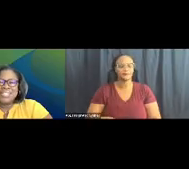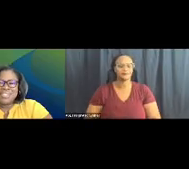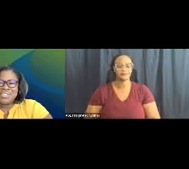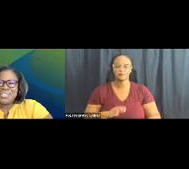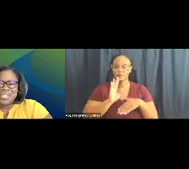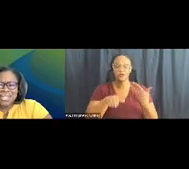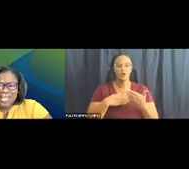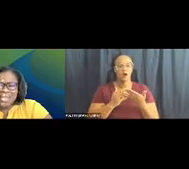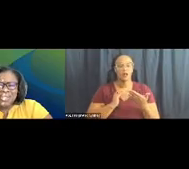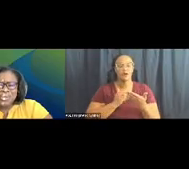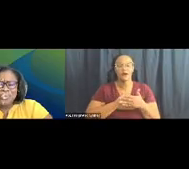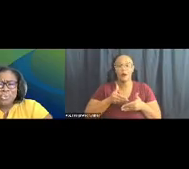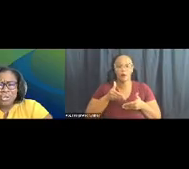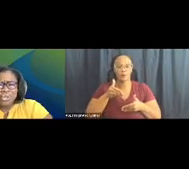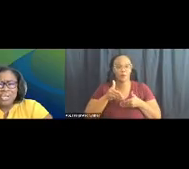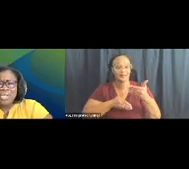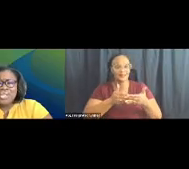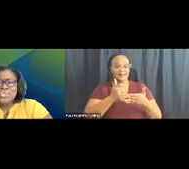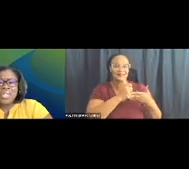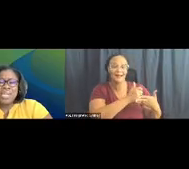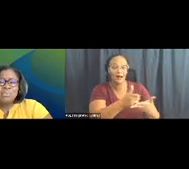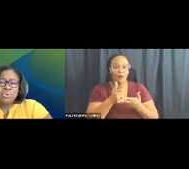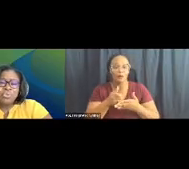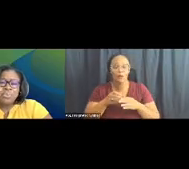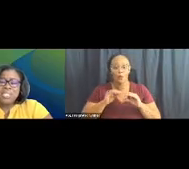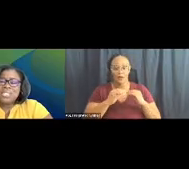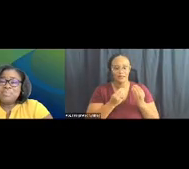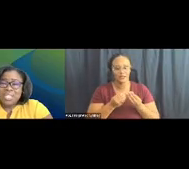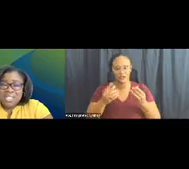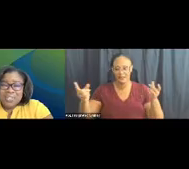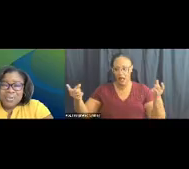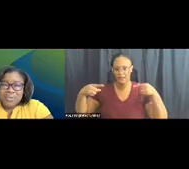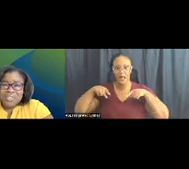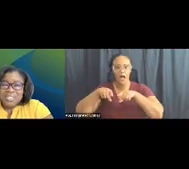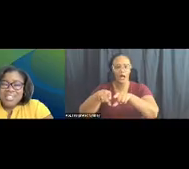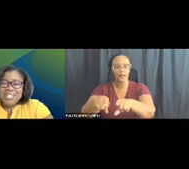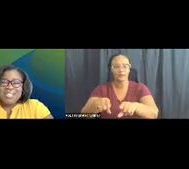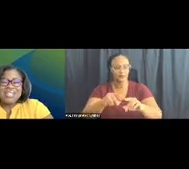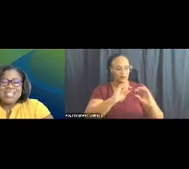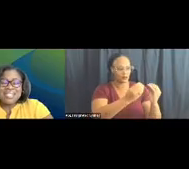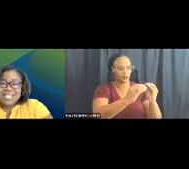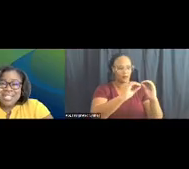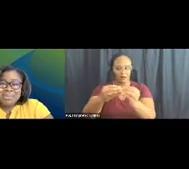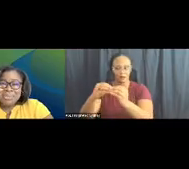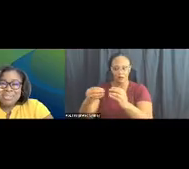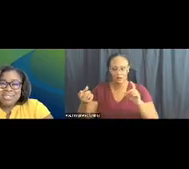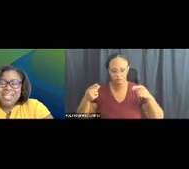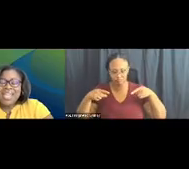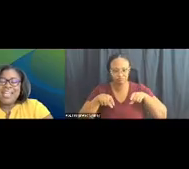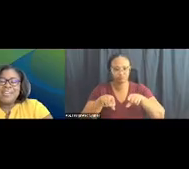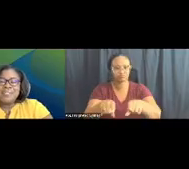organizations to align their work so that improvement is meaningful, sustainable,